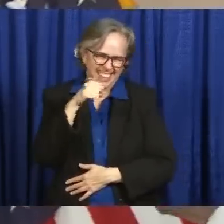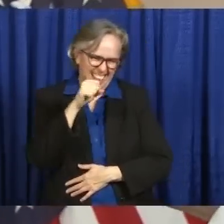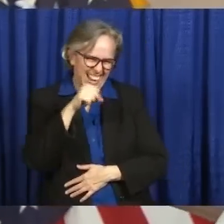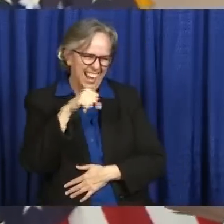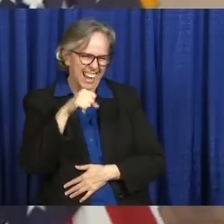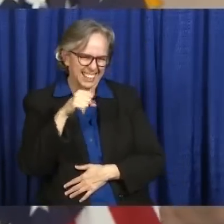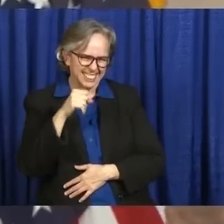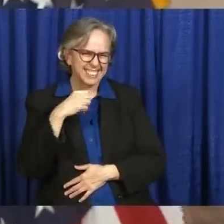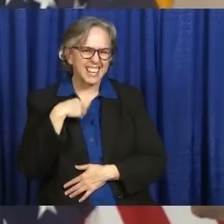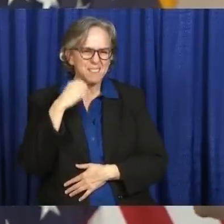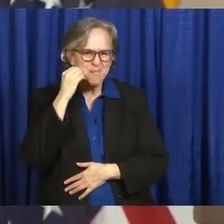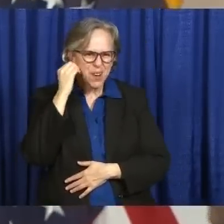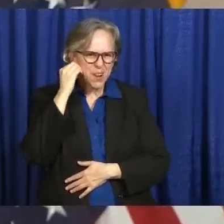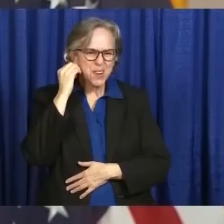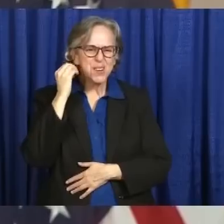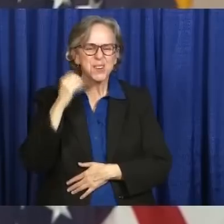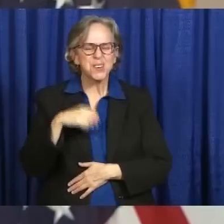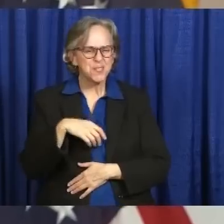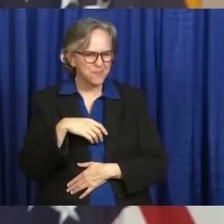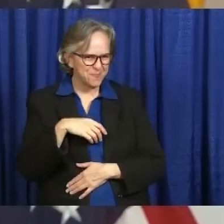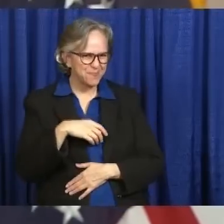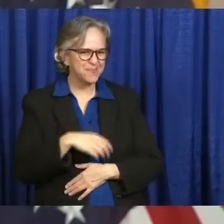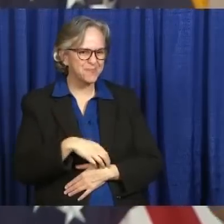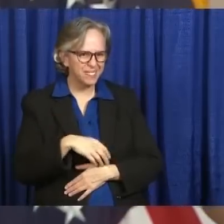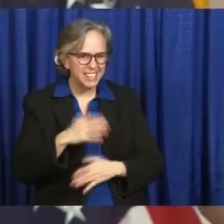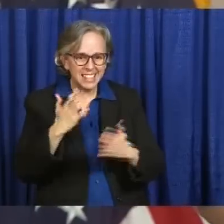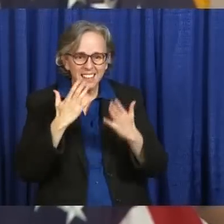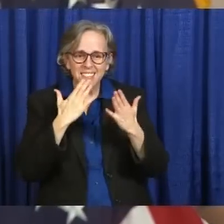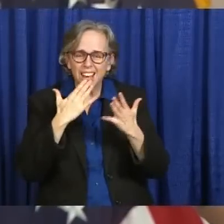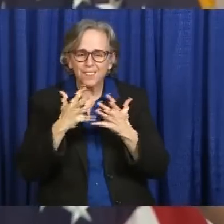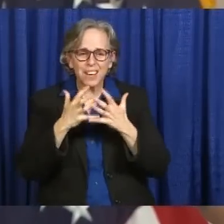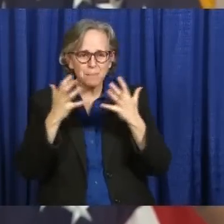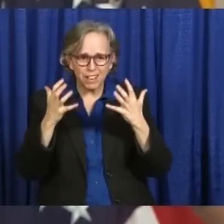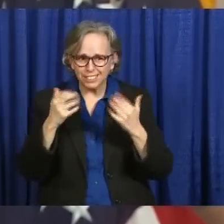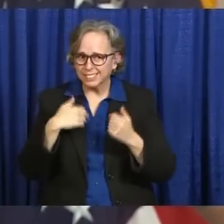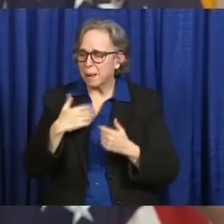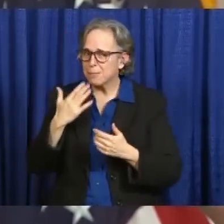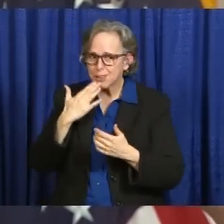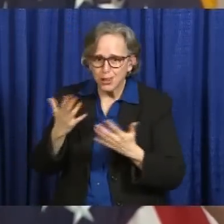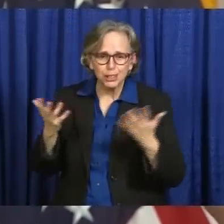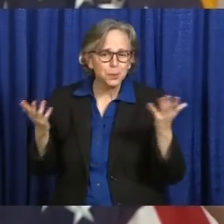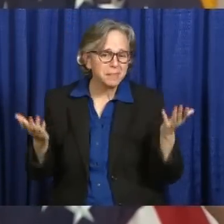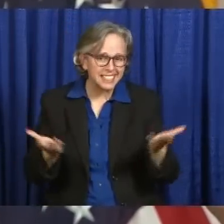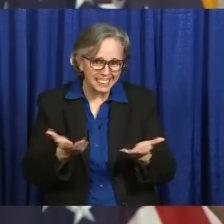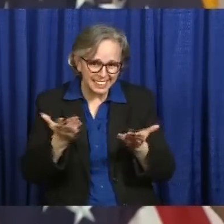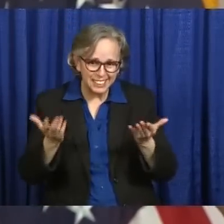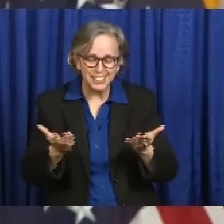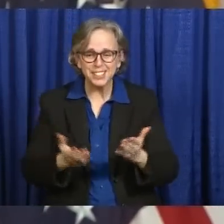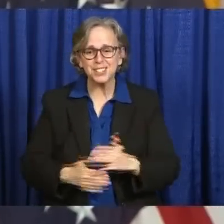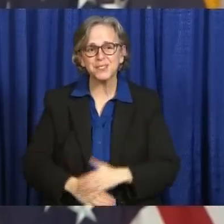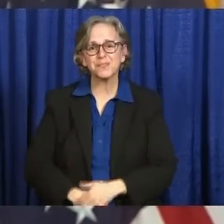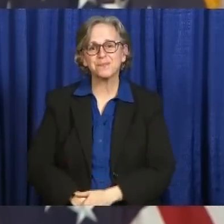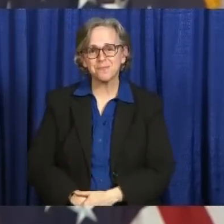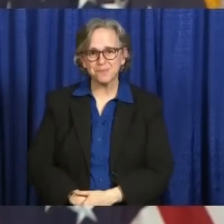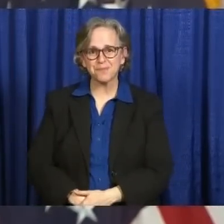THANK YOU GOVERNOR. ARE YOU HOME?